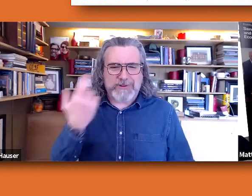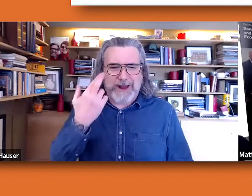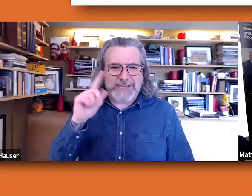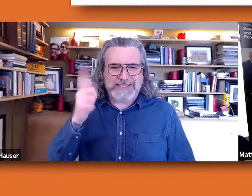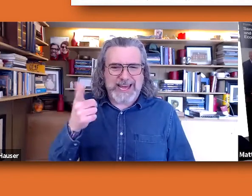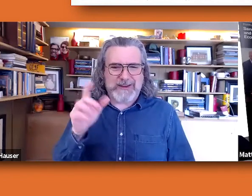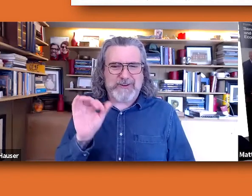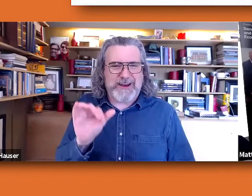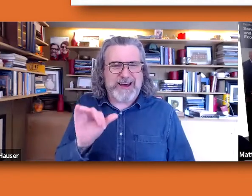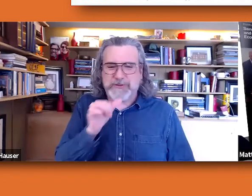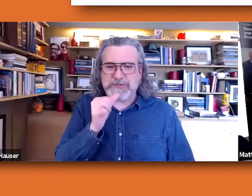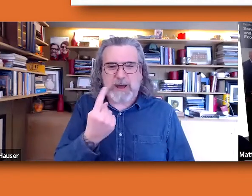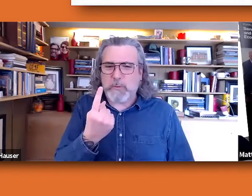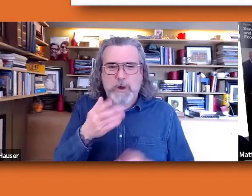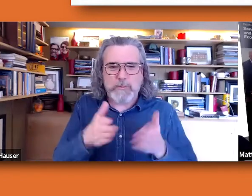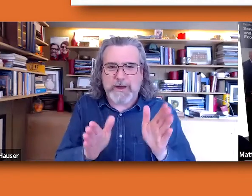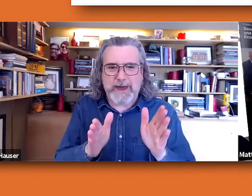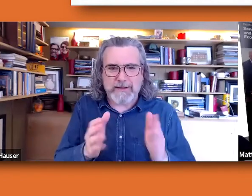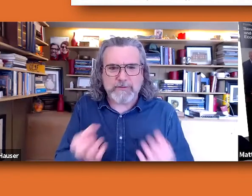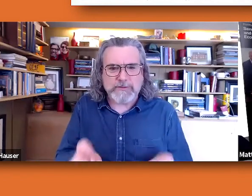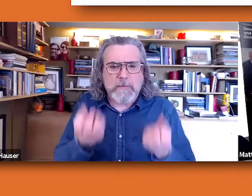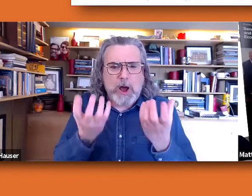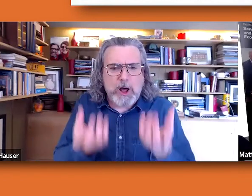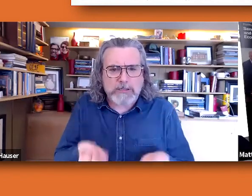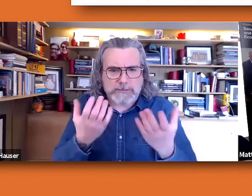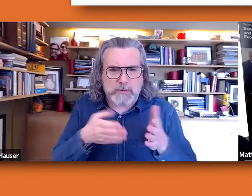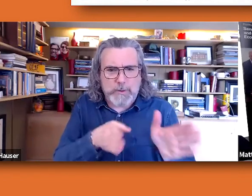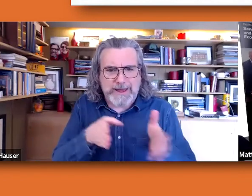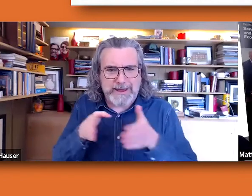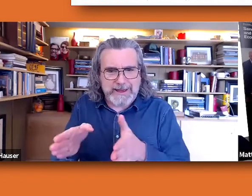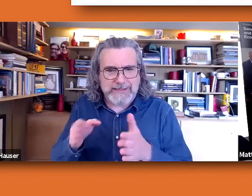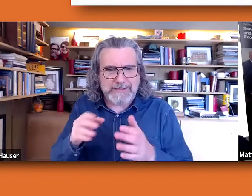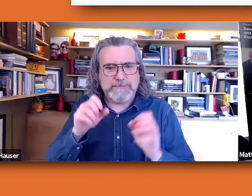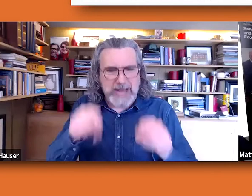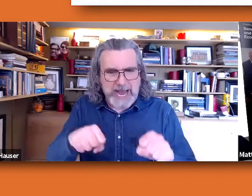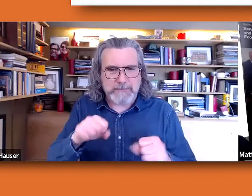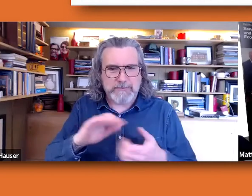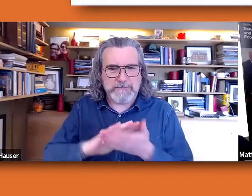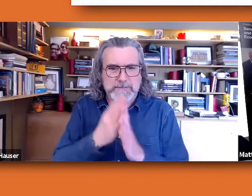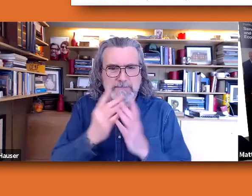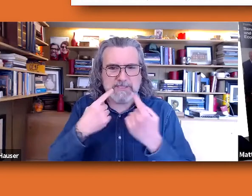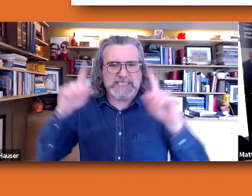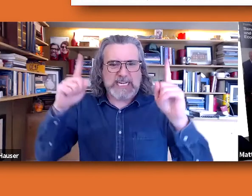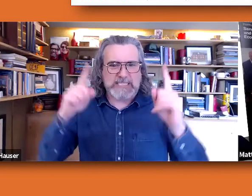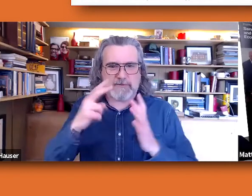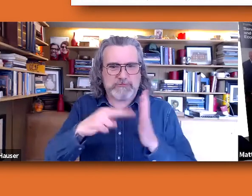of reading and fluency, and eventually, um, that's not necessary anymore,